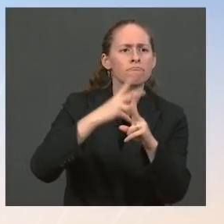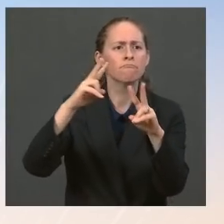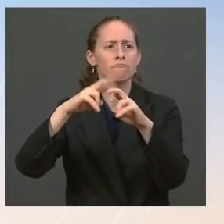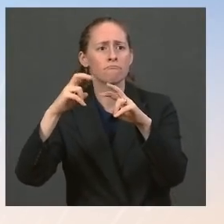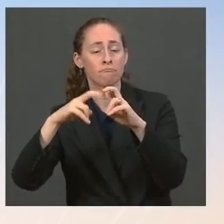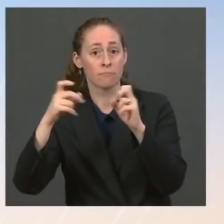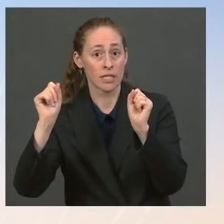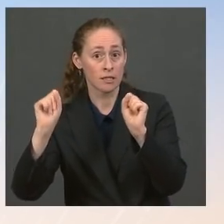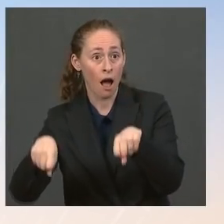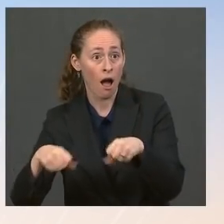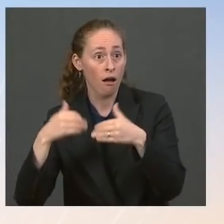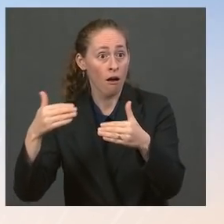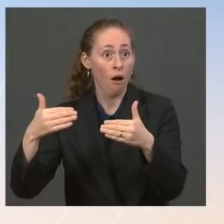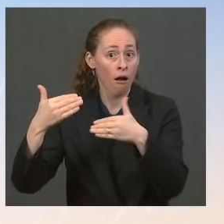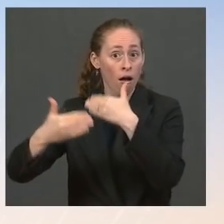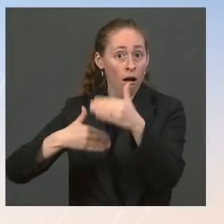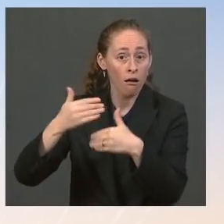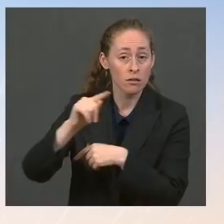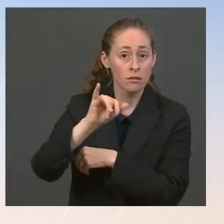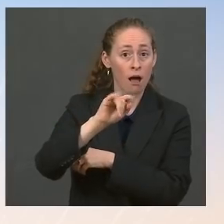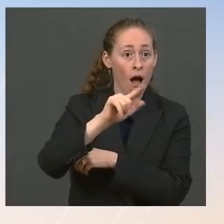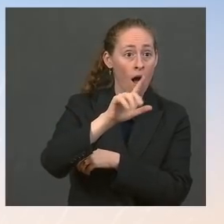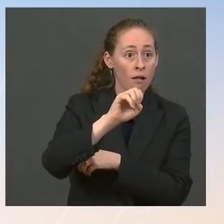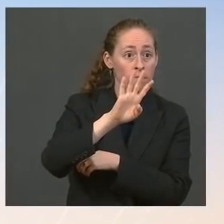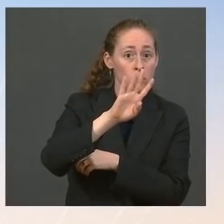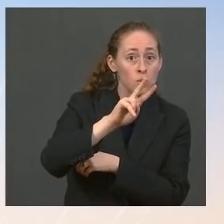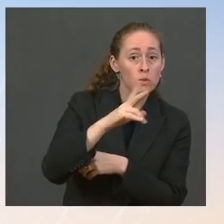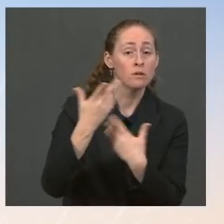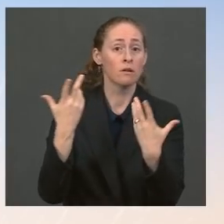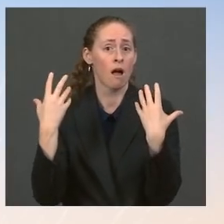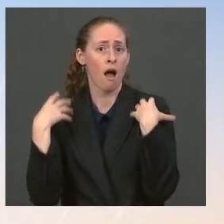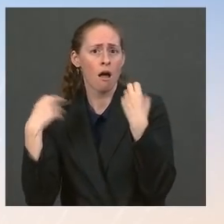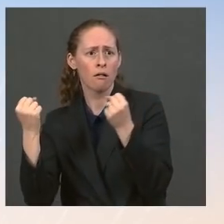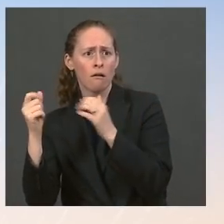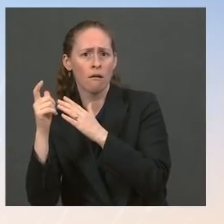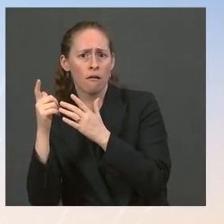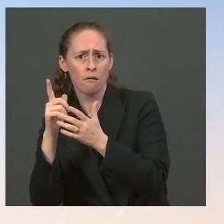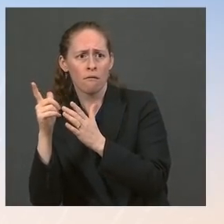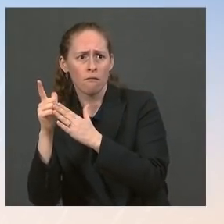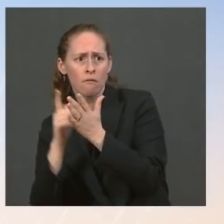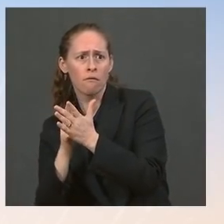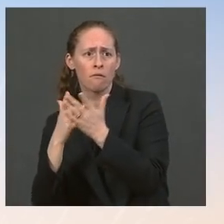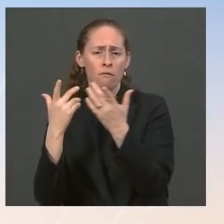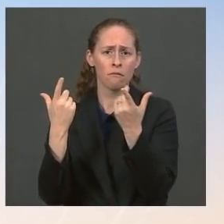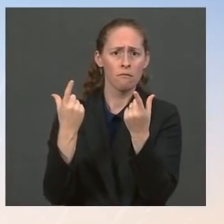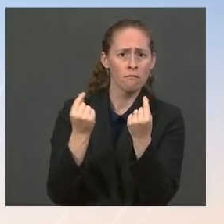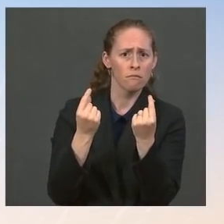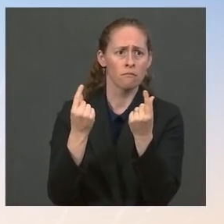42 public health authority in those processing centers. And if any of the exceptions apply,